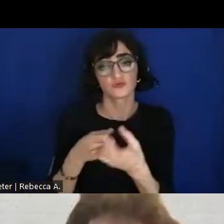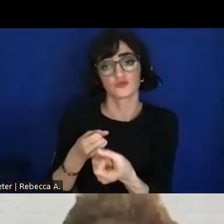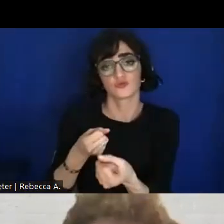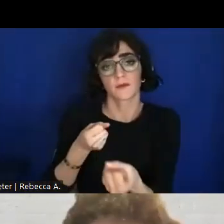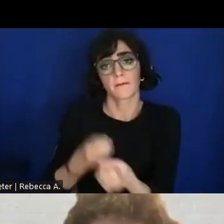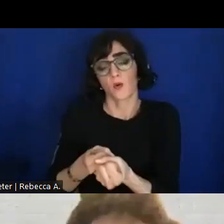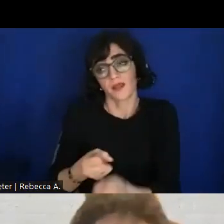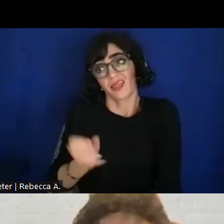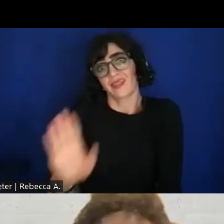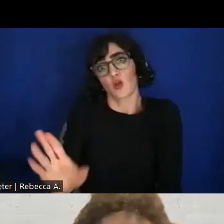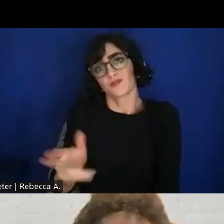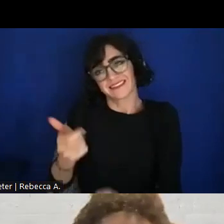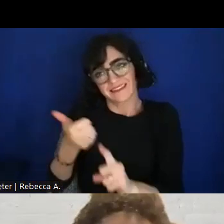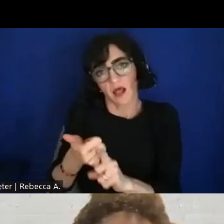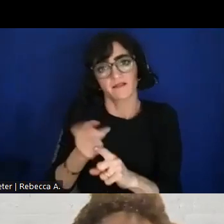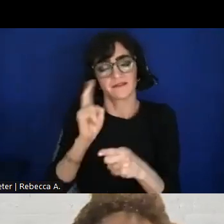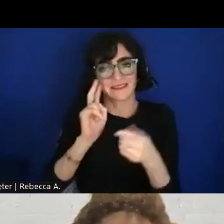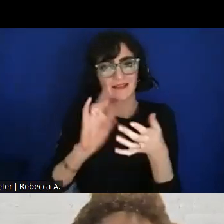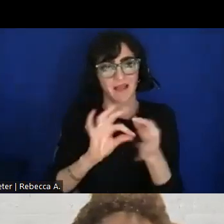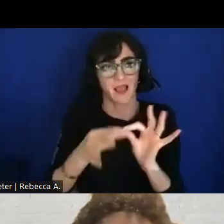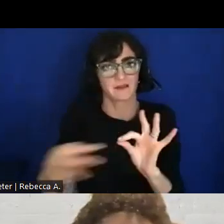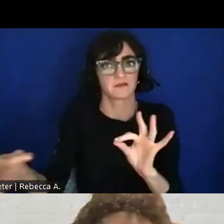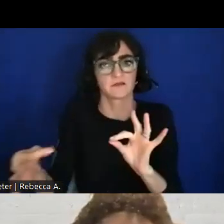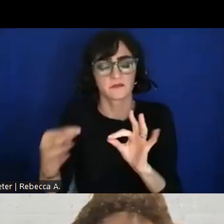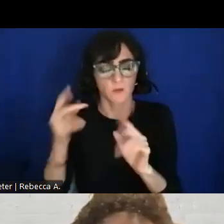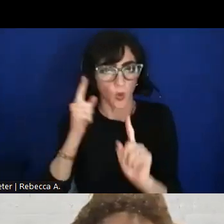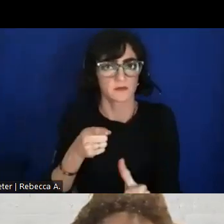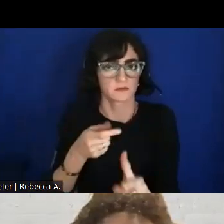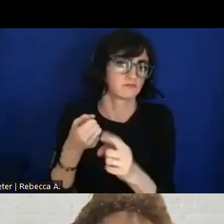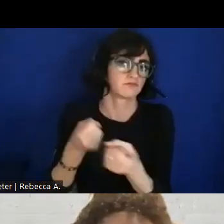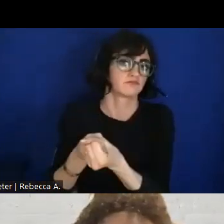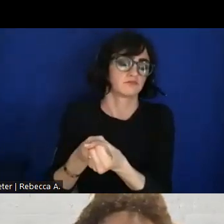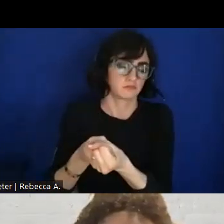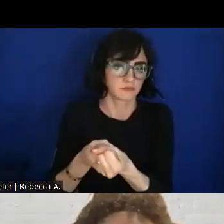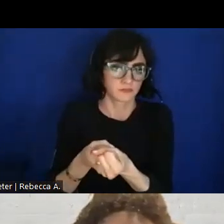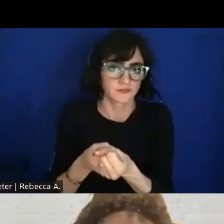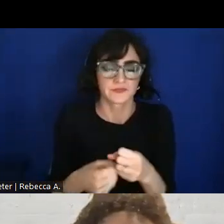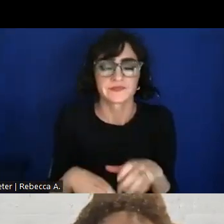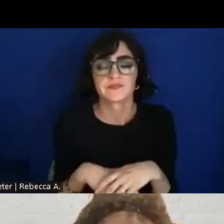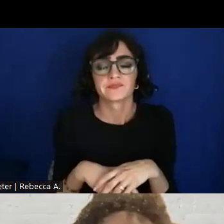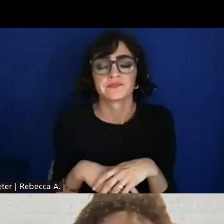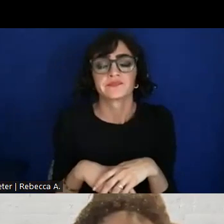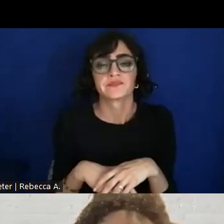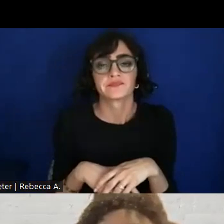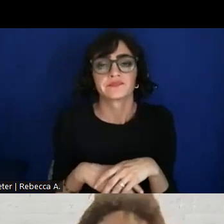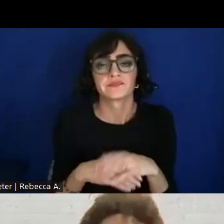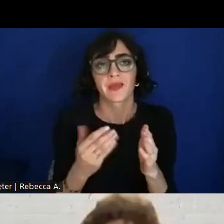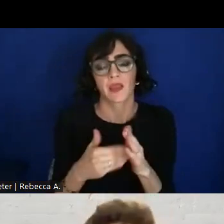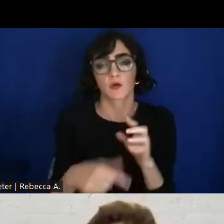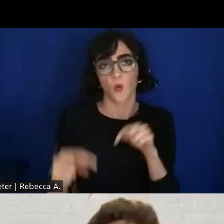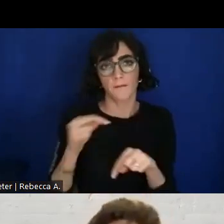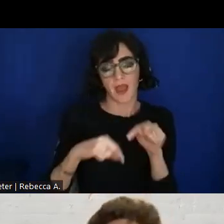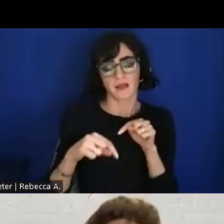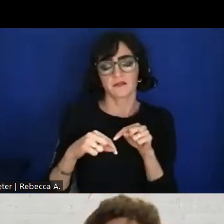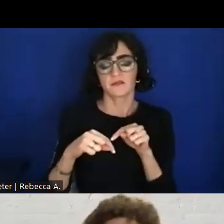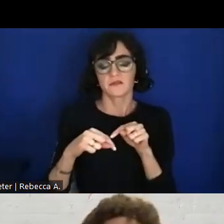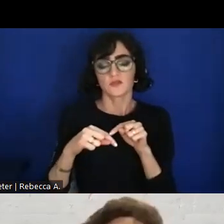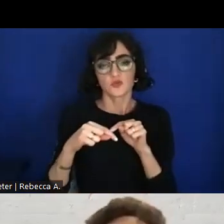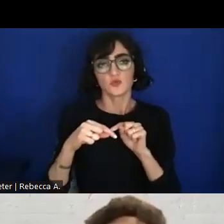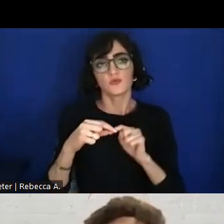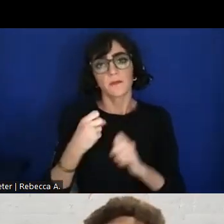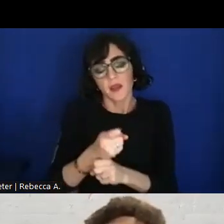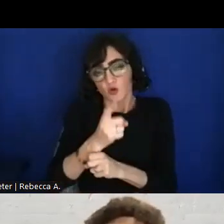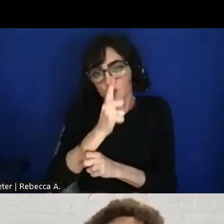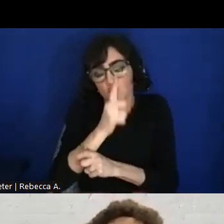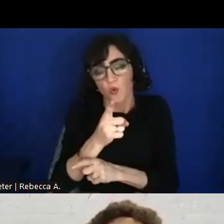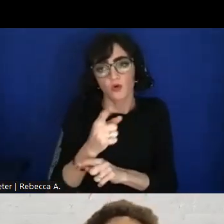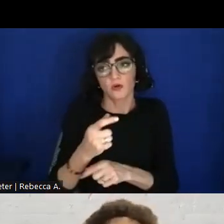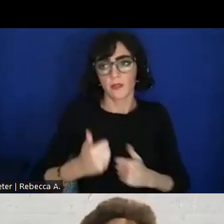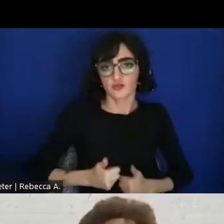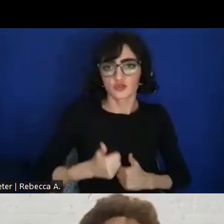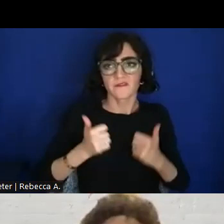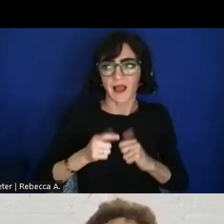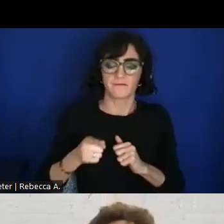goals um you know back to that um making sure that the Survivor is involved in leading,